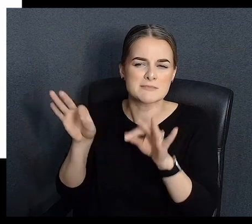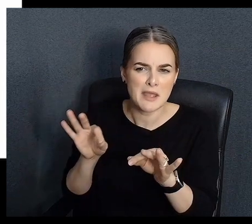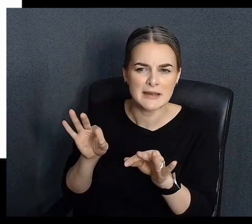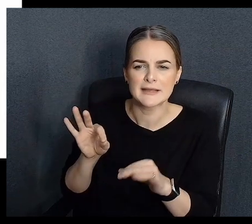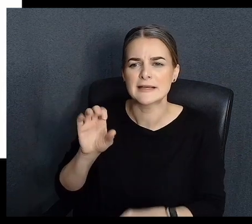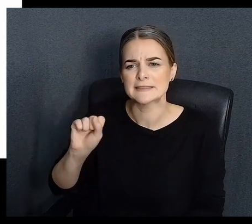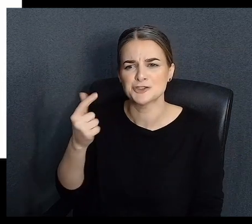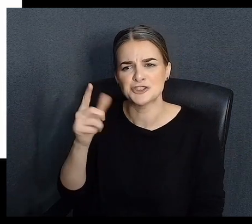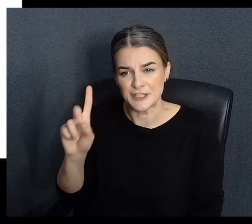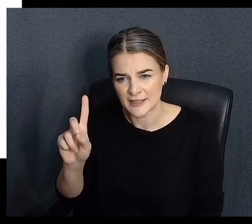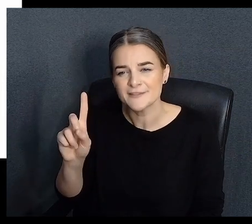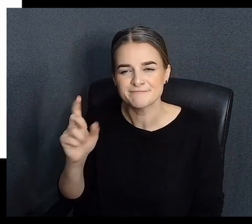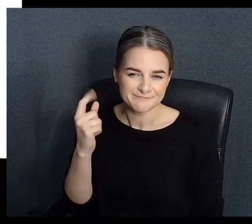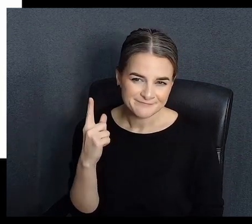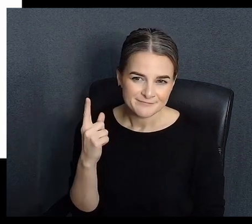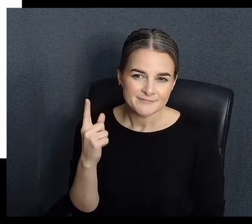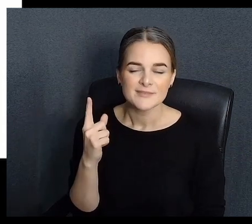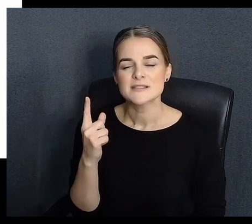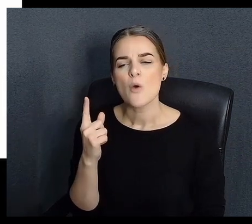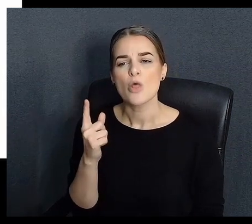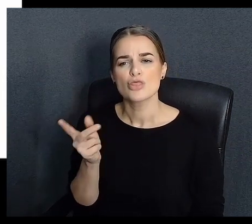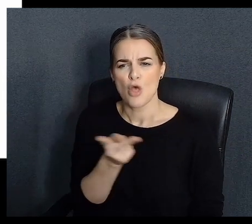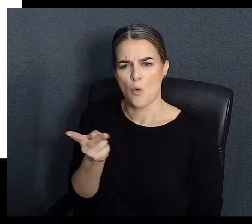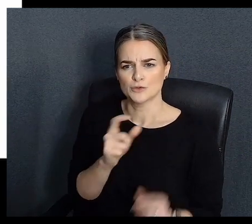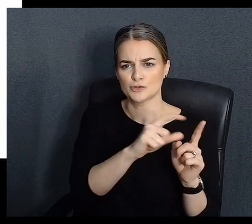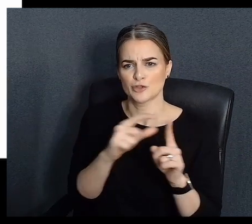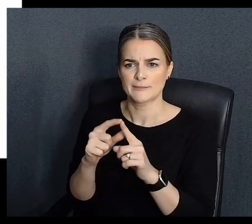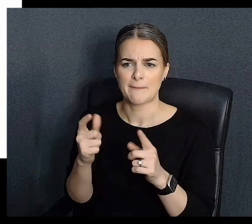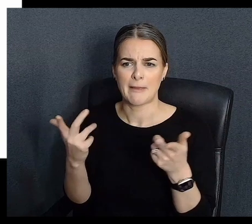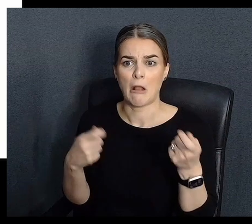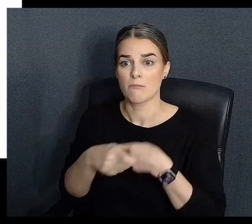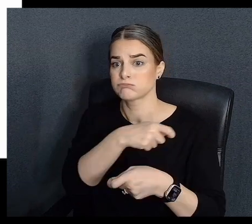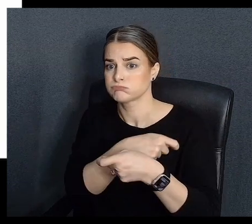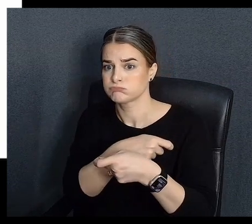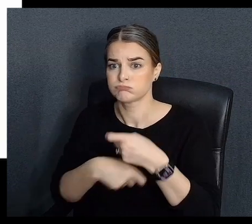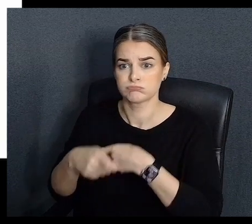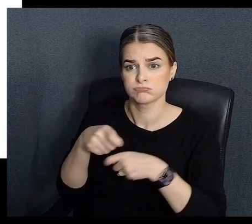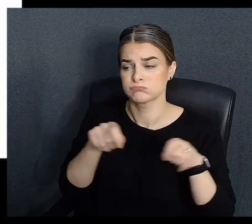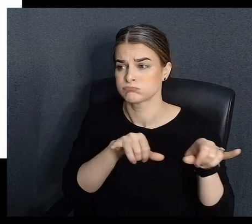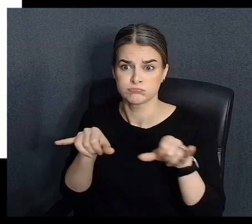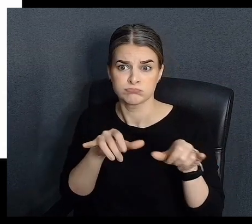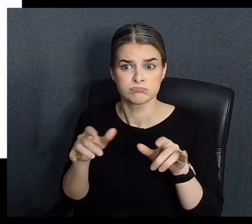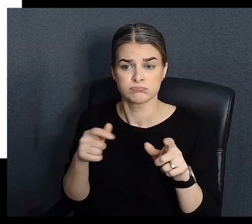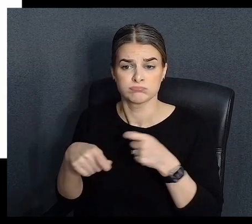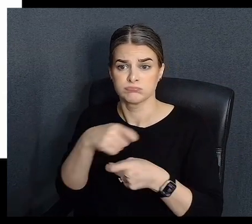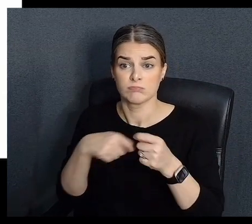So I might use those types of terms interchangeably, but just know that not every form of AAC